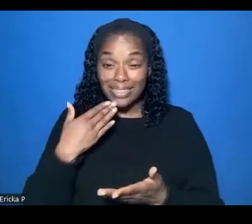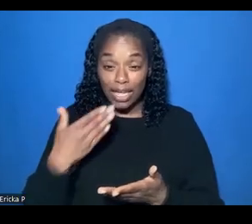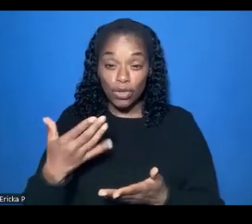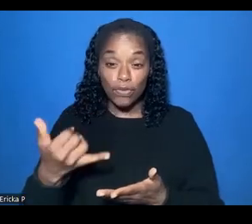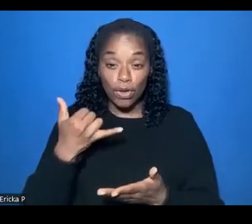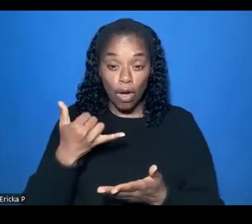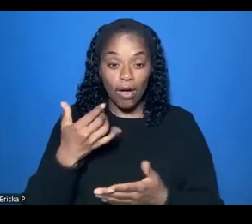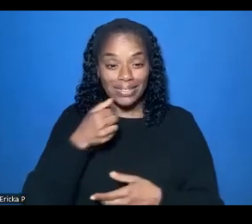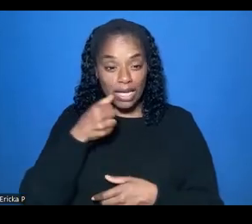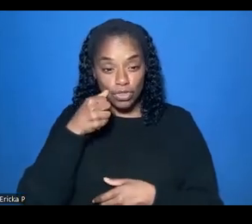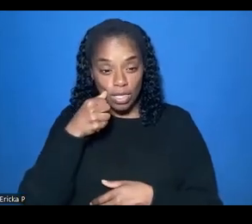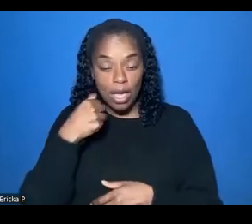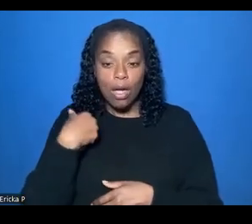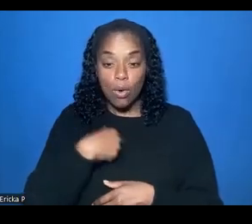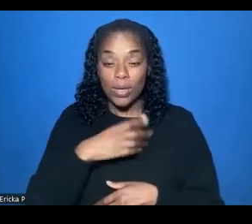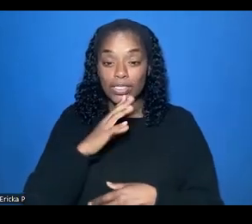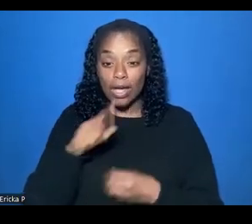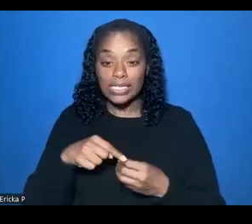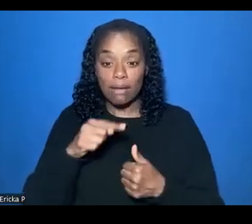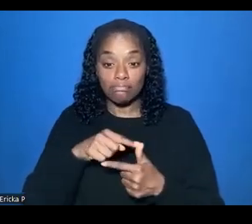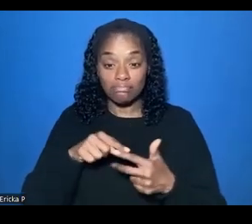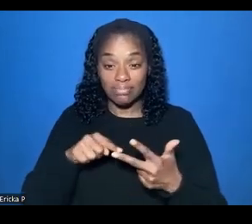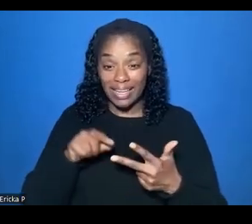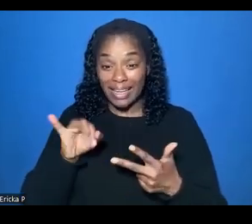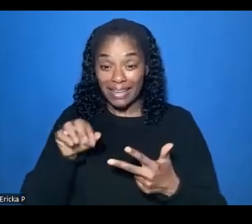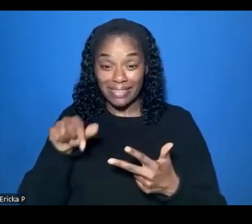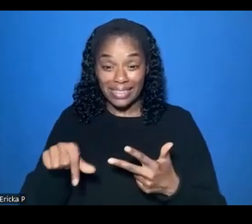If something in this email or letter is incorrect, please let me know.